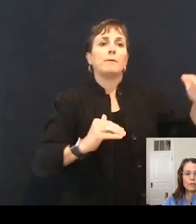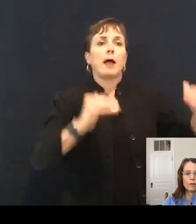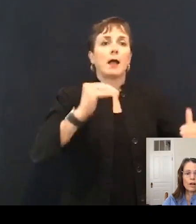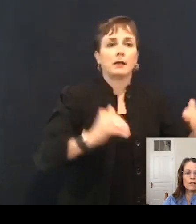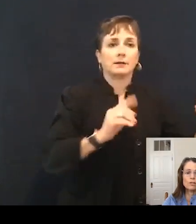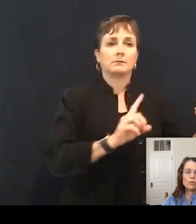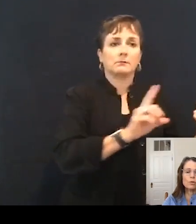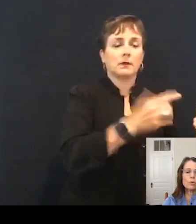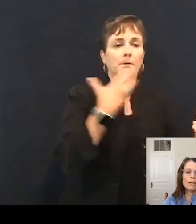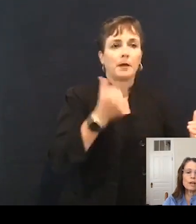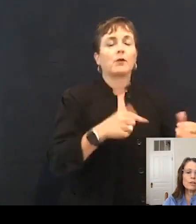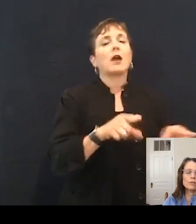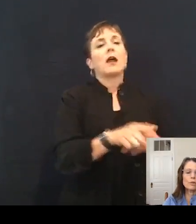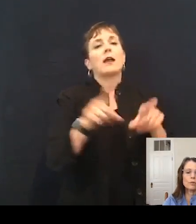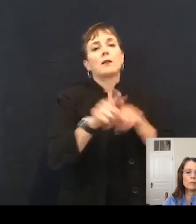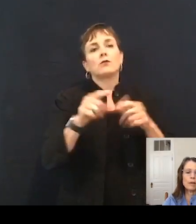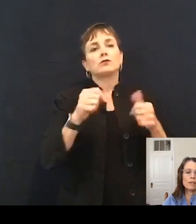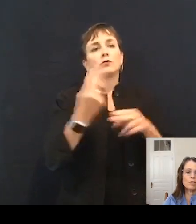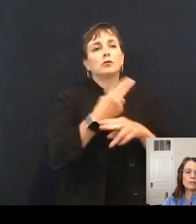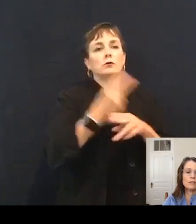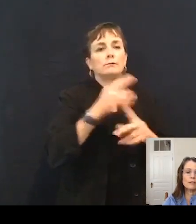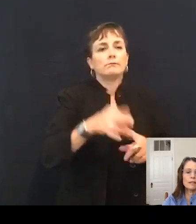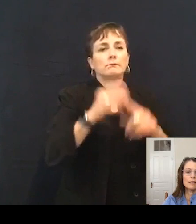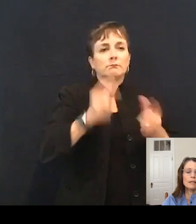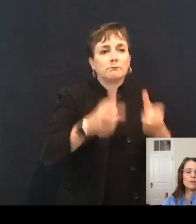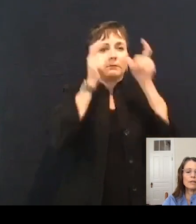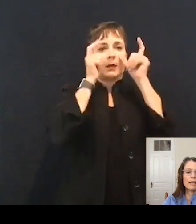For USH2 and USH3 patients, hearing aids,